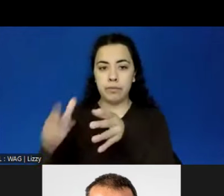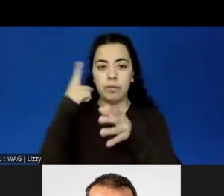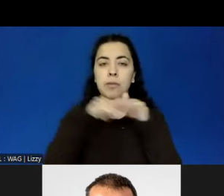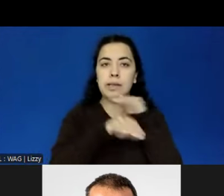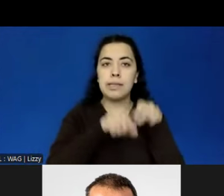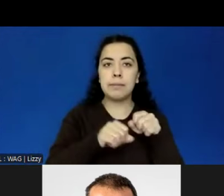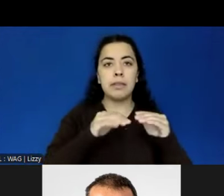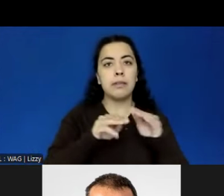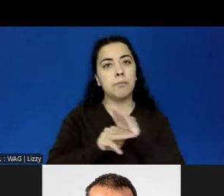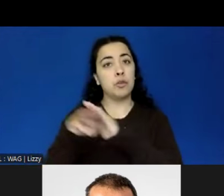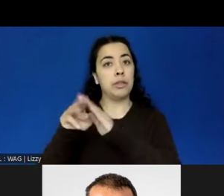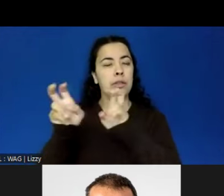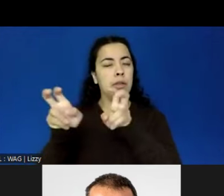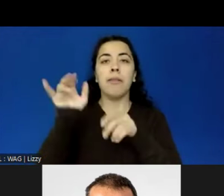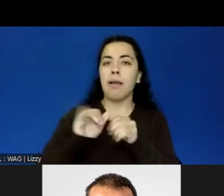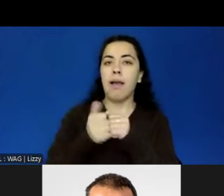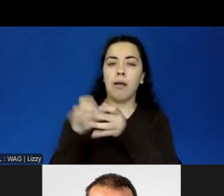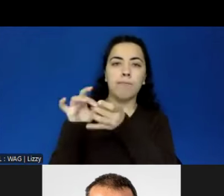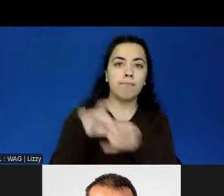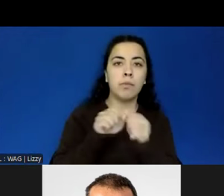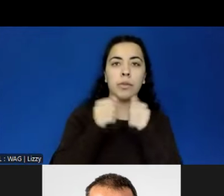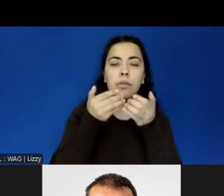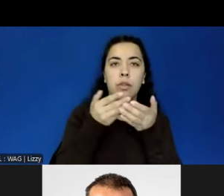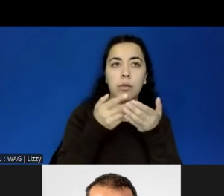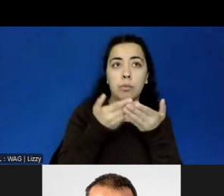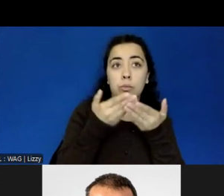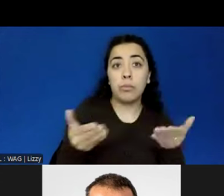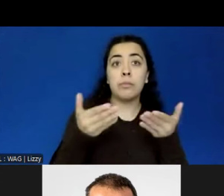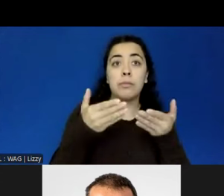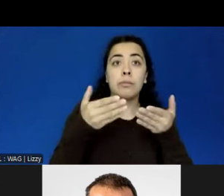are actually connected to the product manager or the product owner. We will look at the mindset